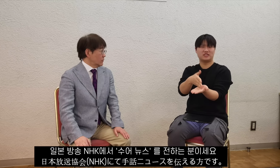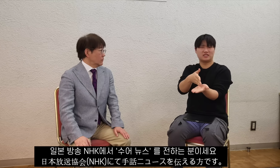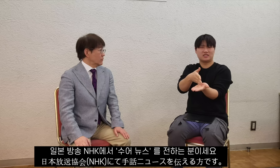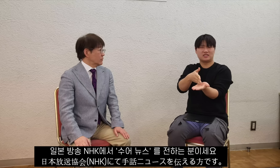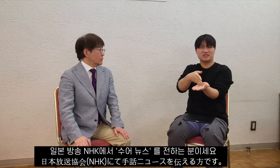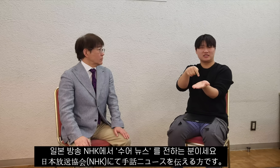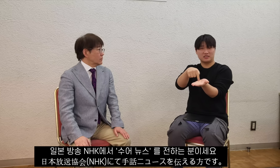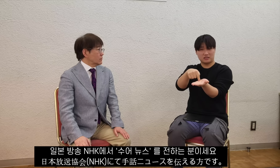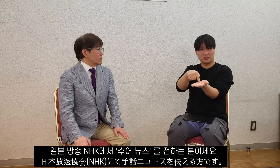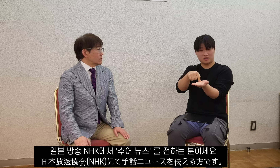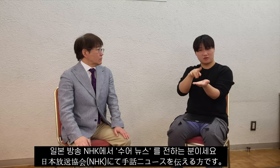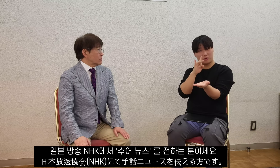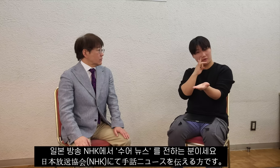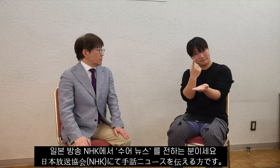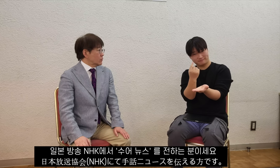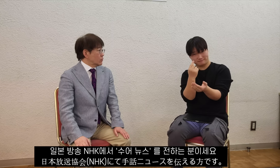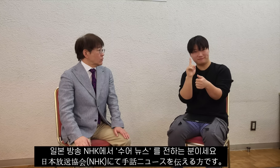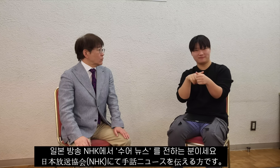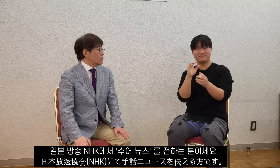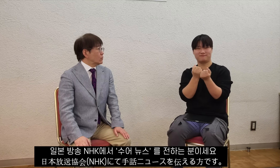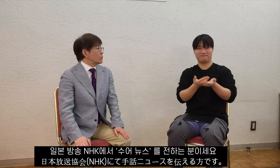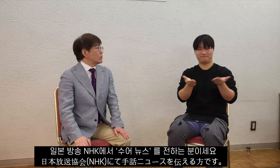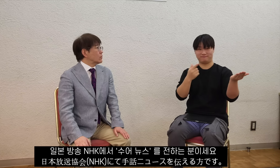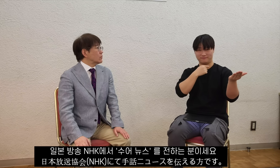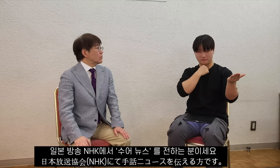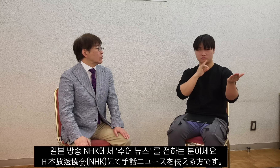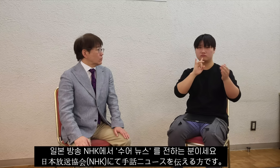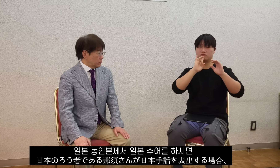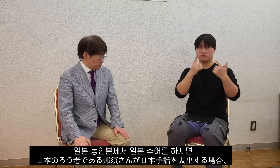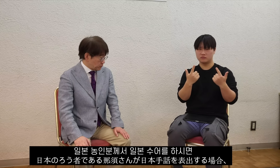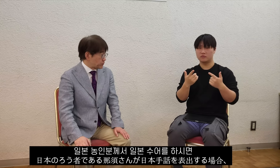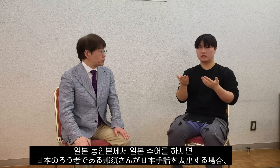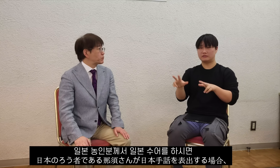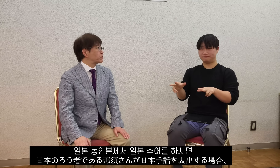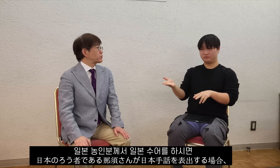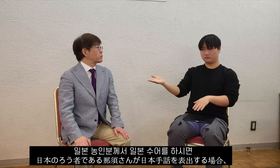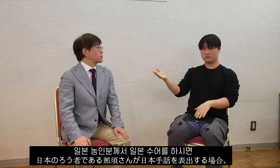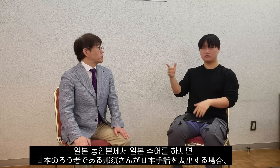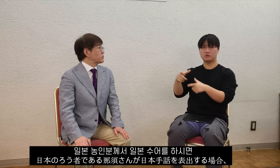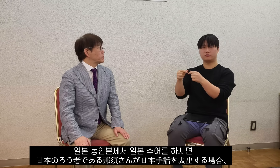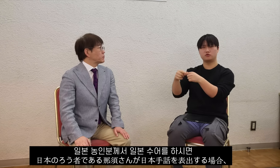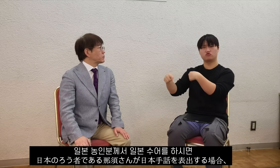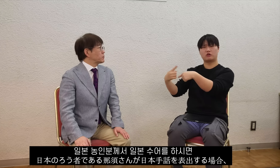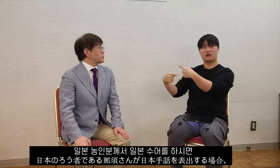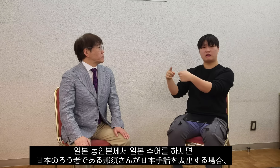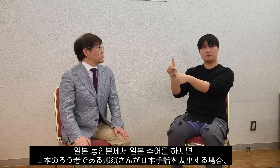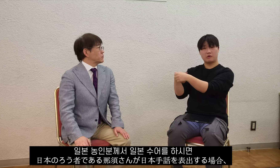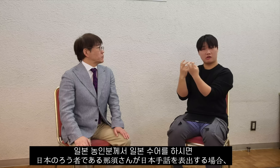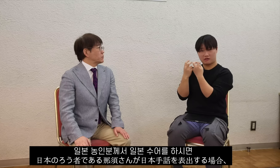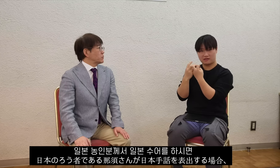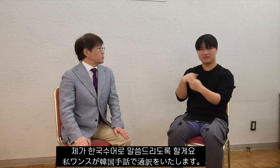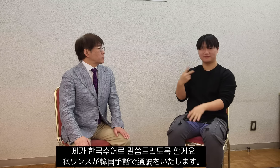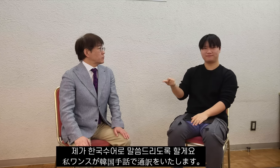He is a person who delivers 'sign language news' on Japanese broadcaster NHK. If a Japanese deaf person speaks Japanese sign language,